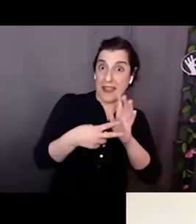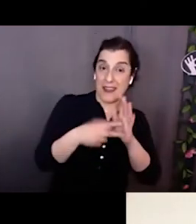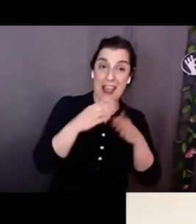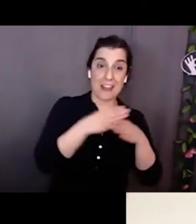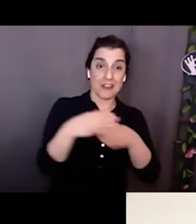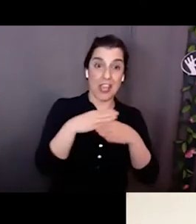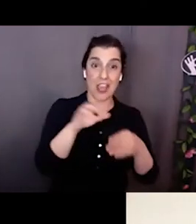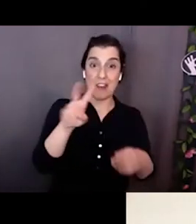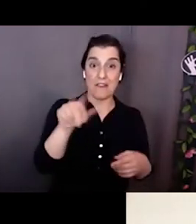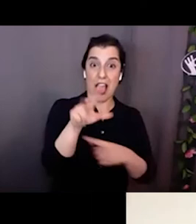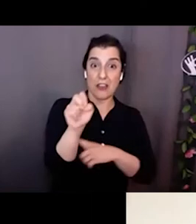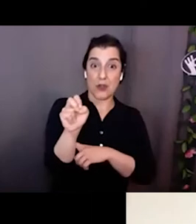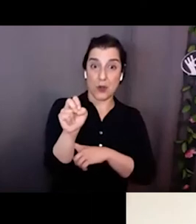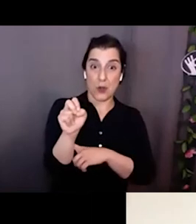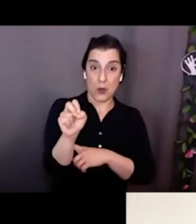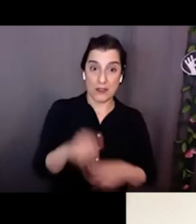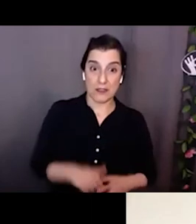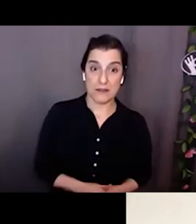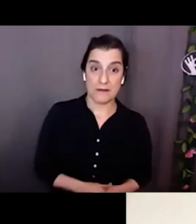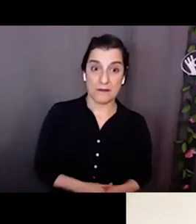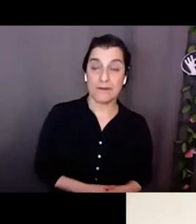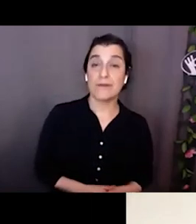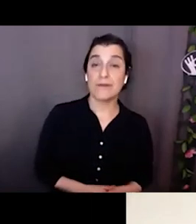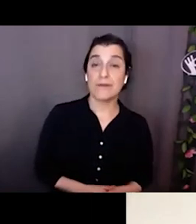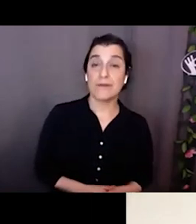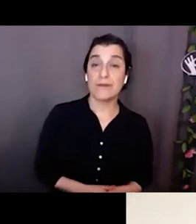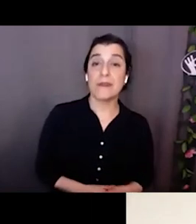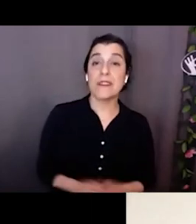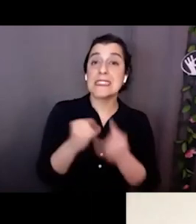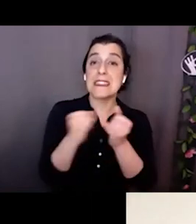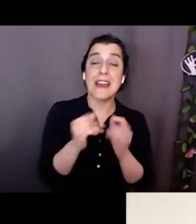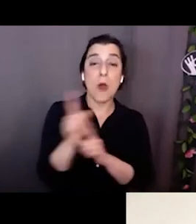but some things that stand out as Tiley says here is how we are weaving these